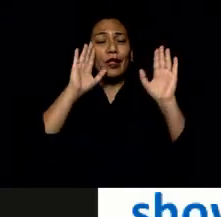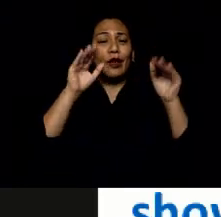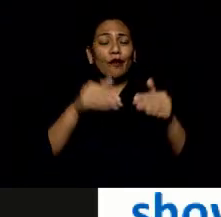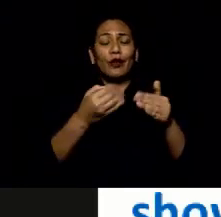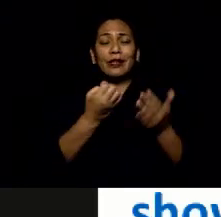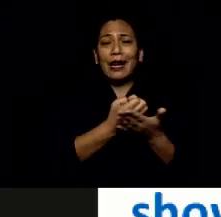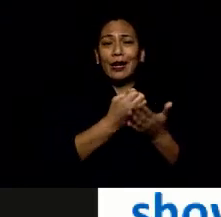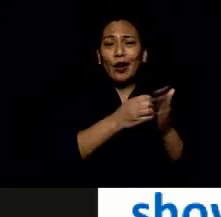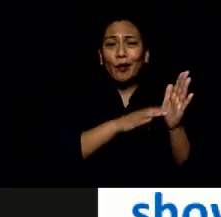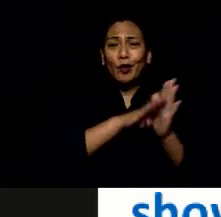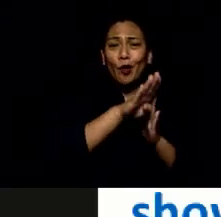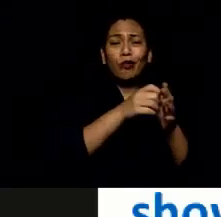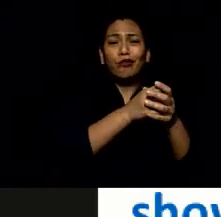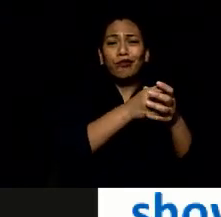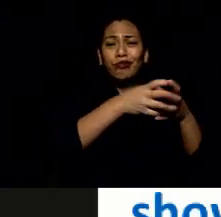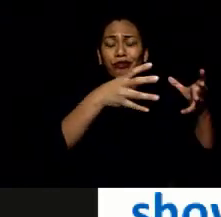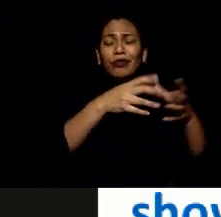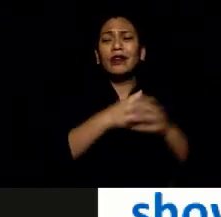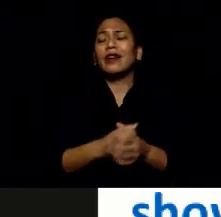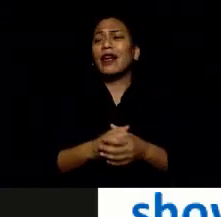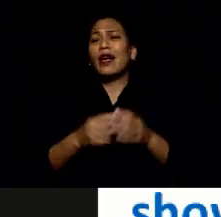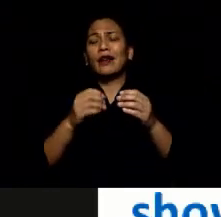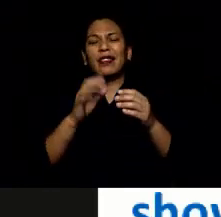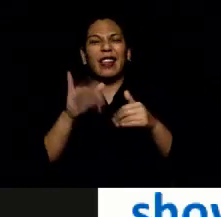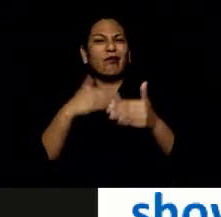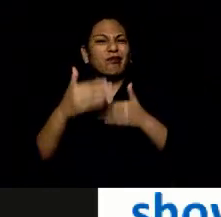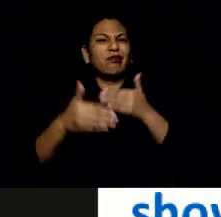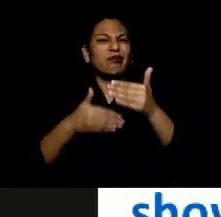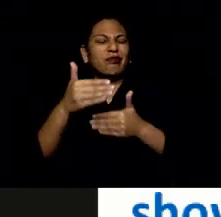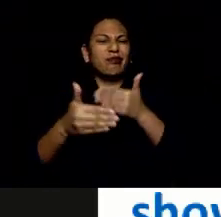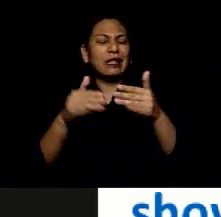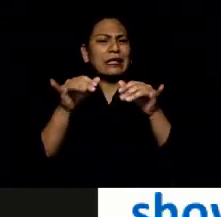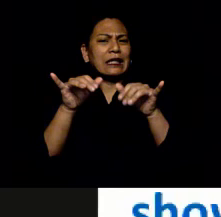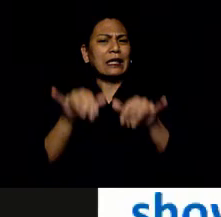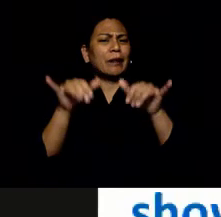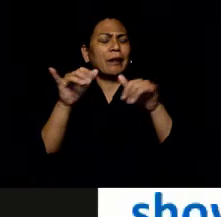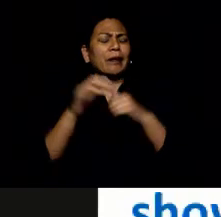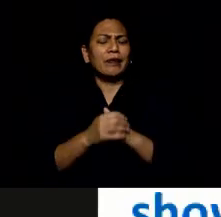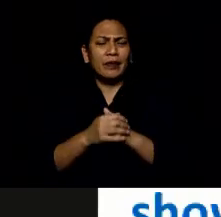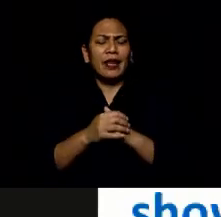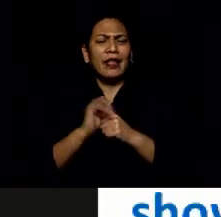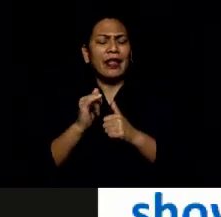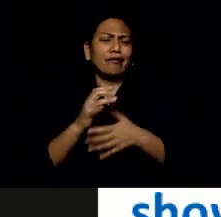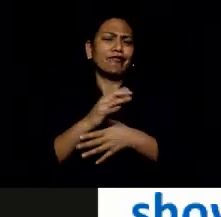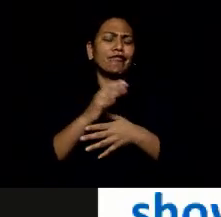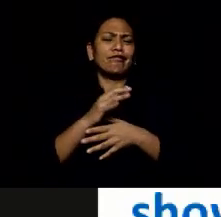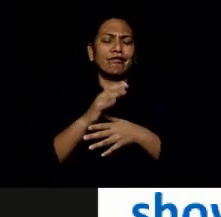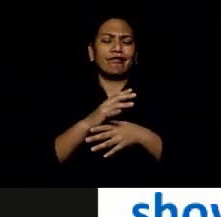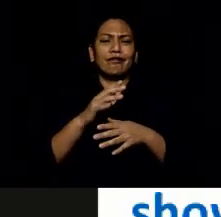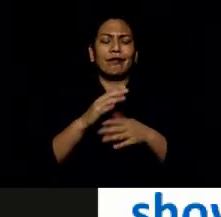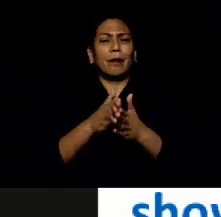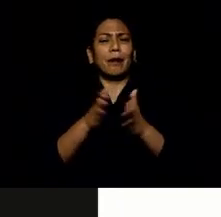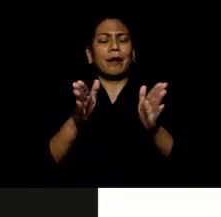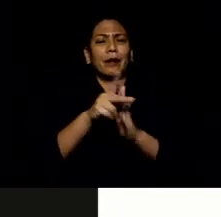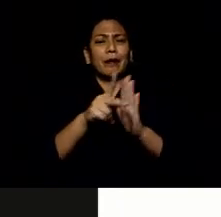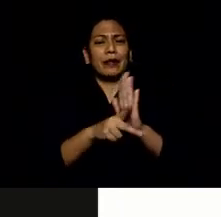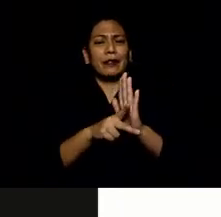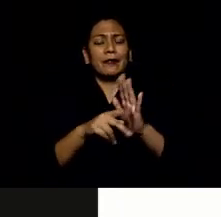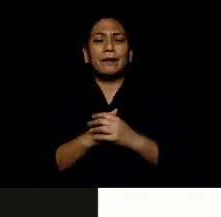That would be the main public policy imperative.